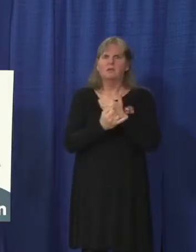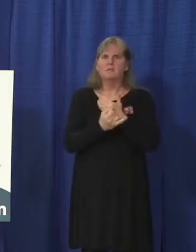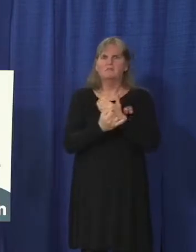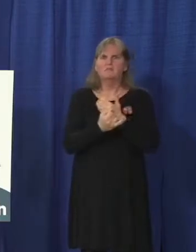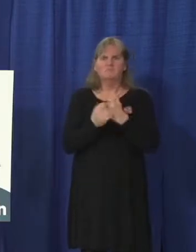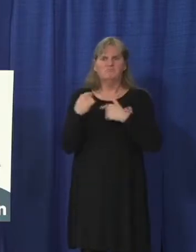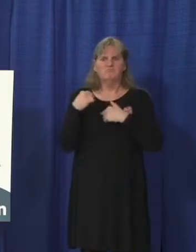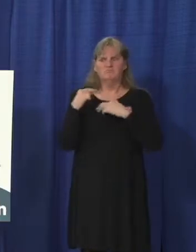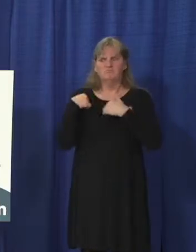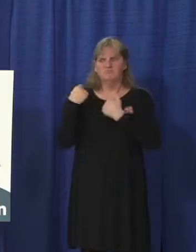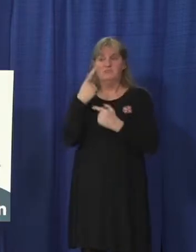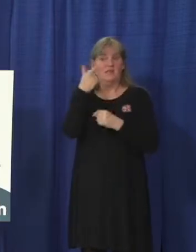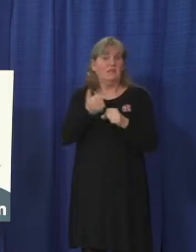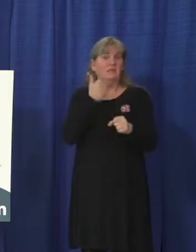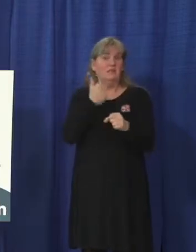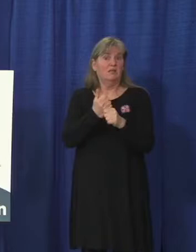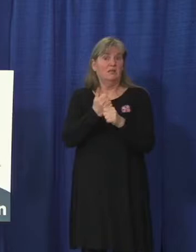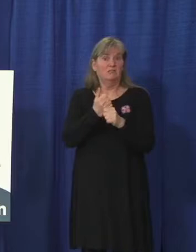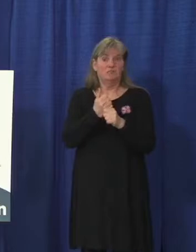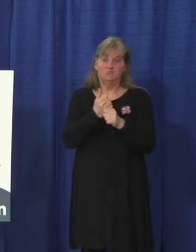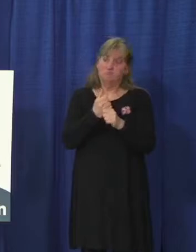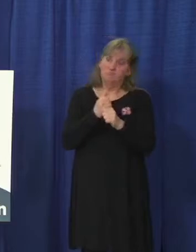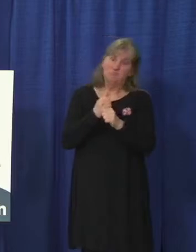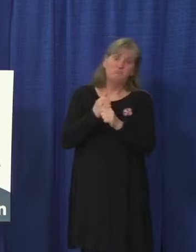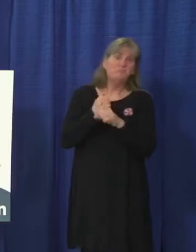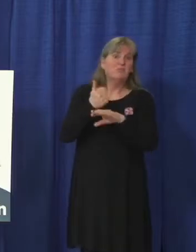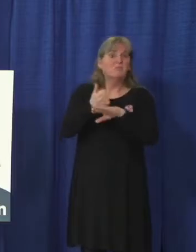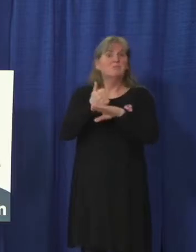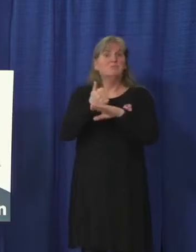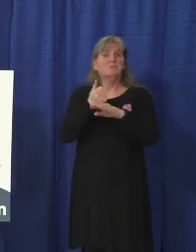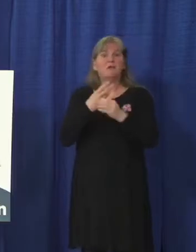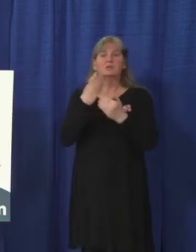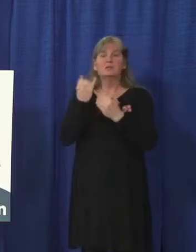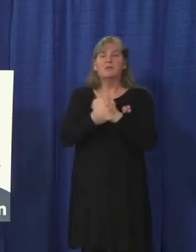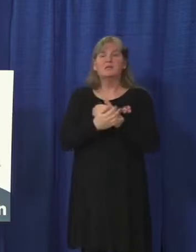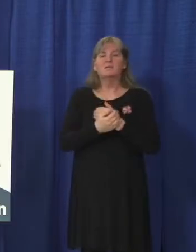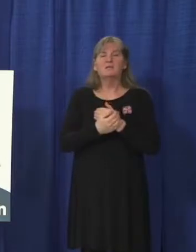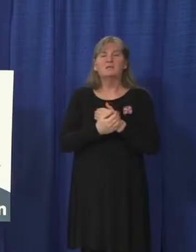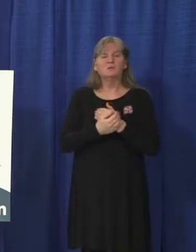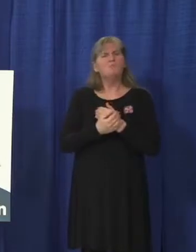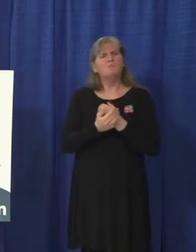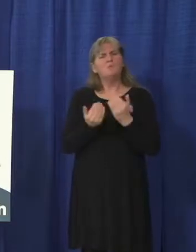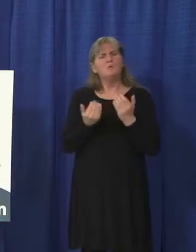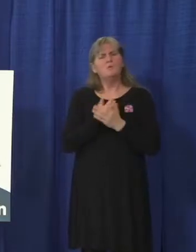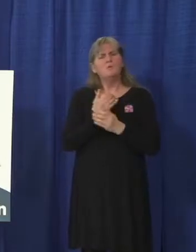new items that are here and we are lucky, as Minister McLean has said in the past, some of